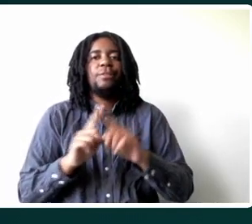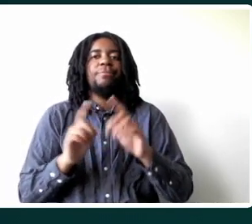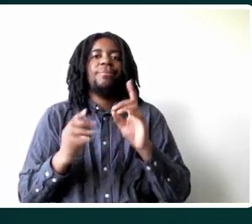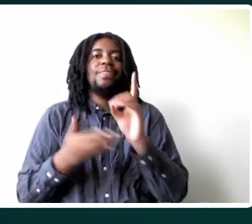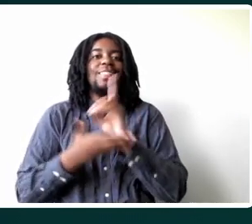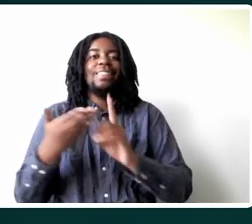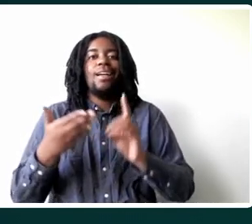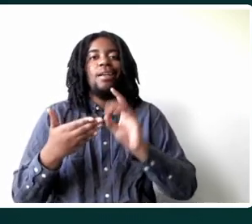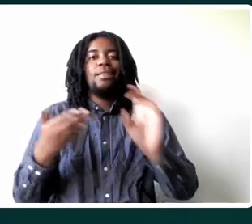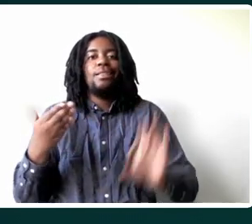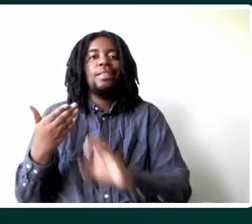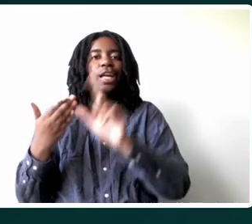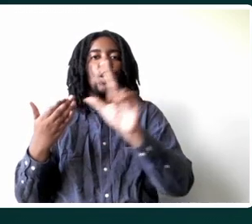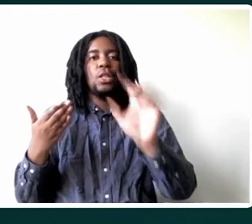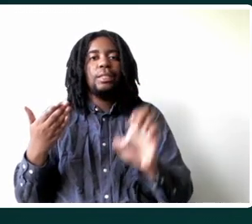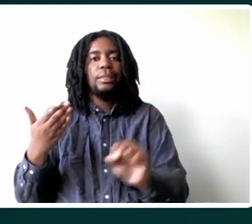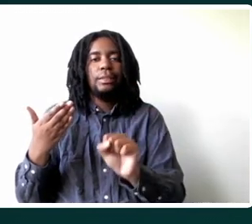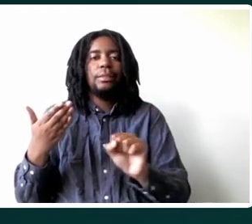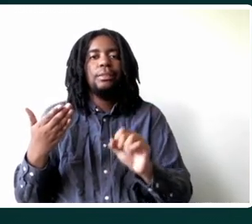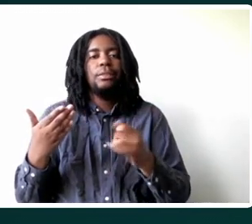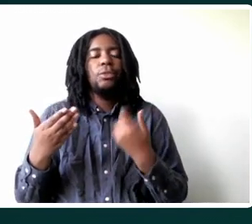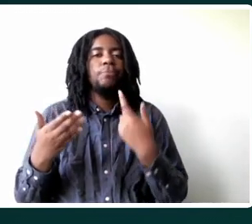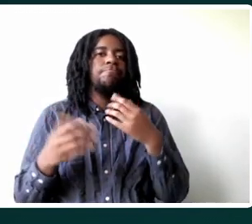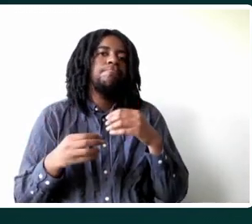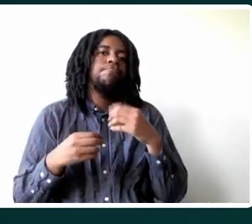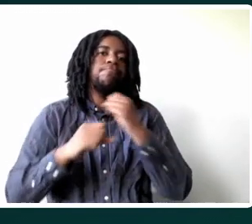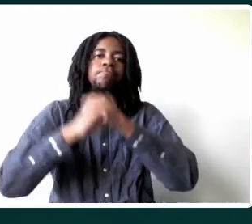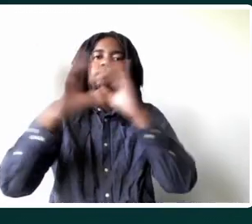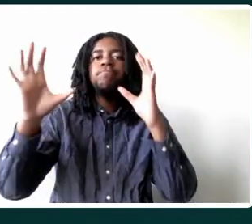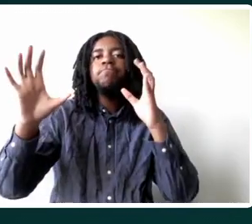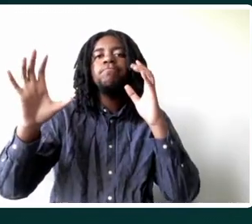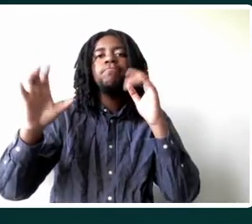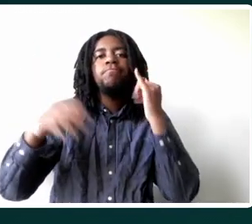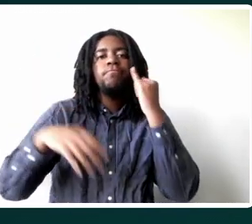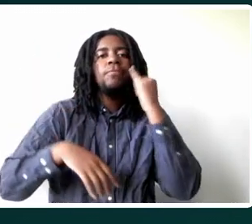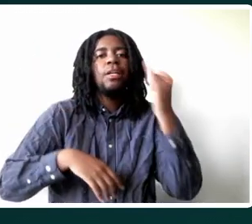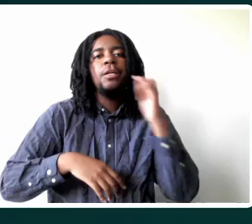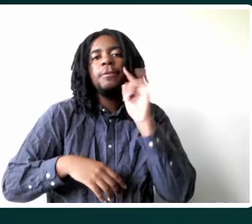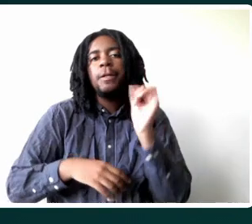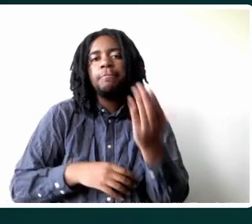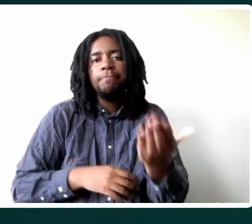Just to give you an idea of what this looks like. All of us met -- the first time this happened,